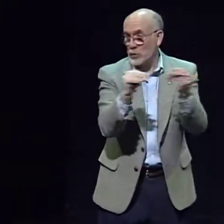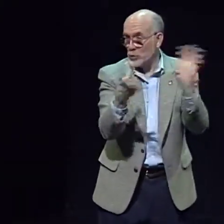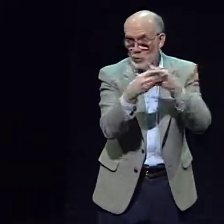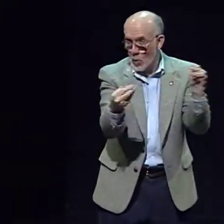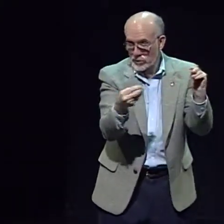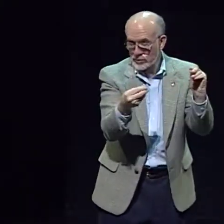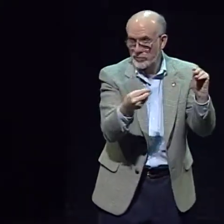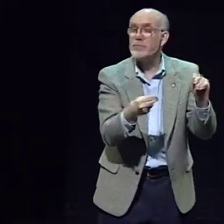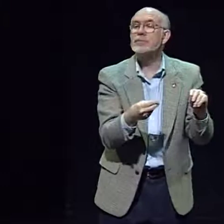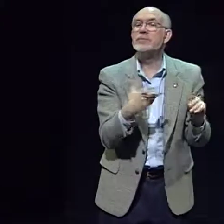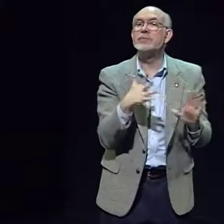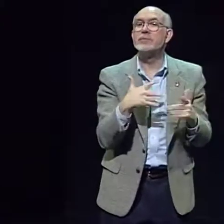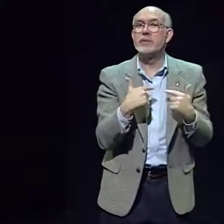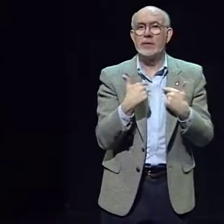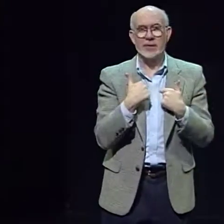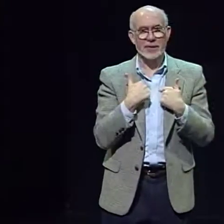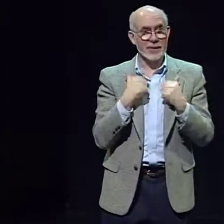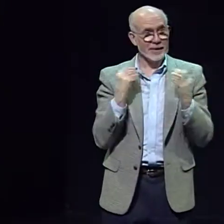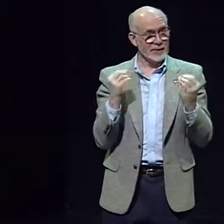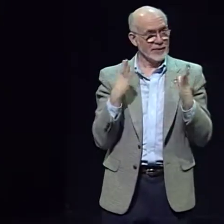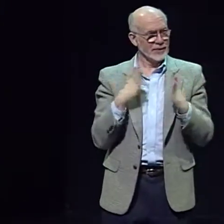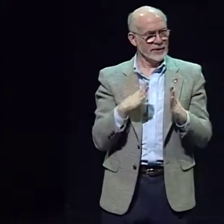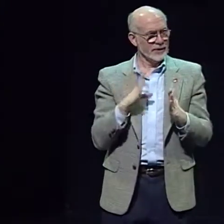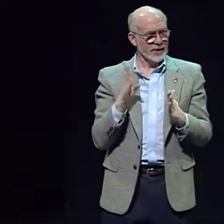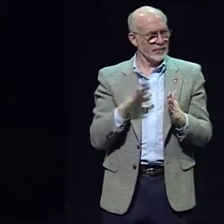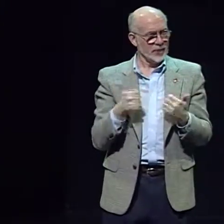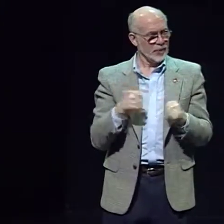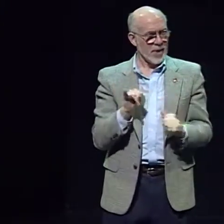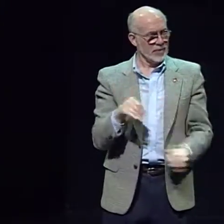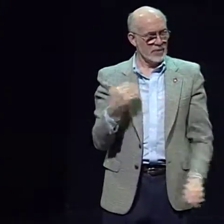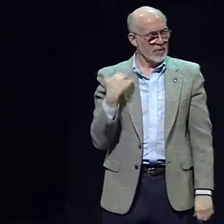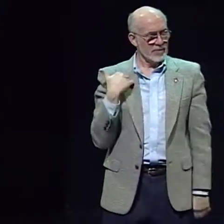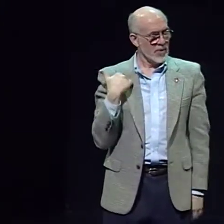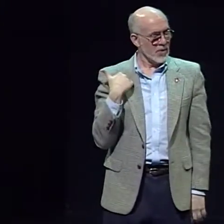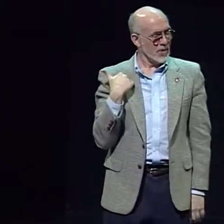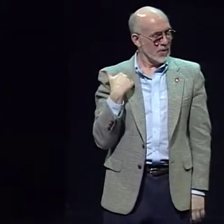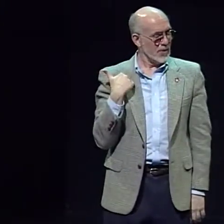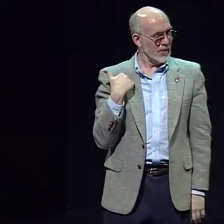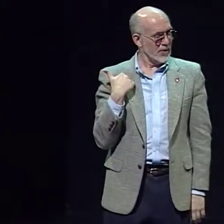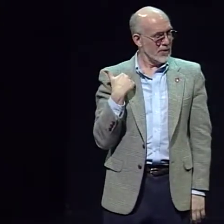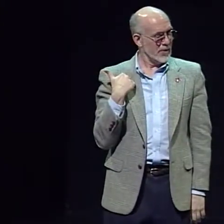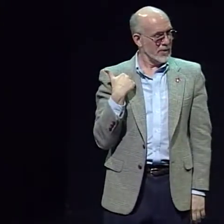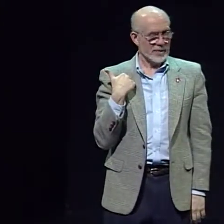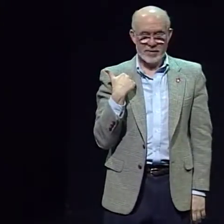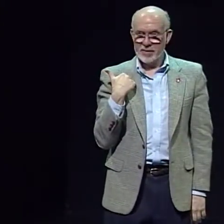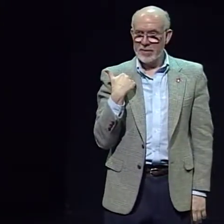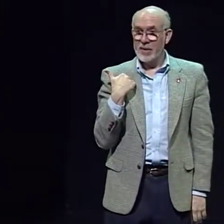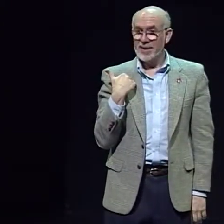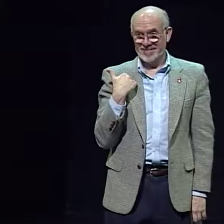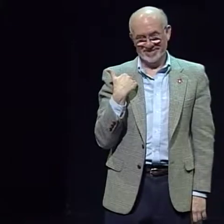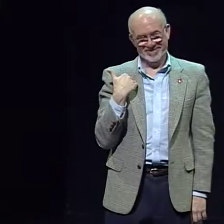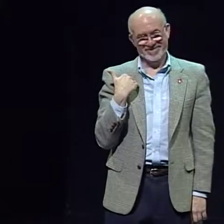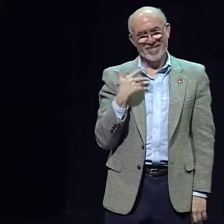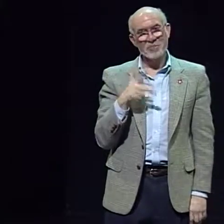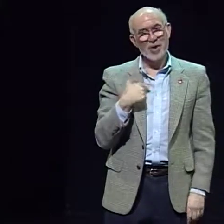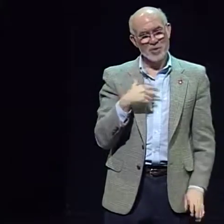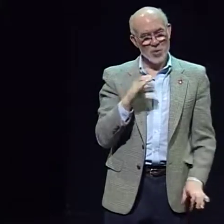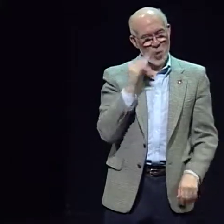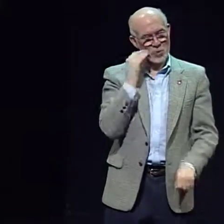TO COME UP WITH A POEM OR A STORY. AND THEN AS A PROFESSOR, I HAD NEVER TRIED THAT MYSELF.